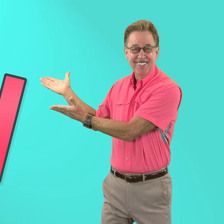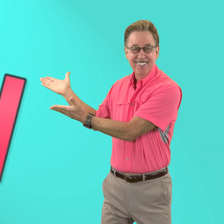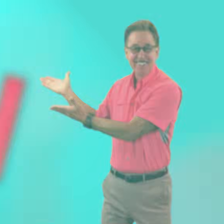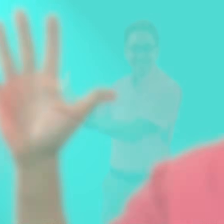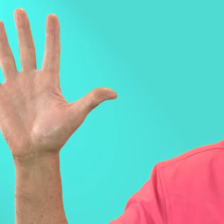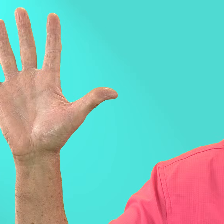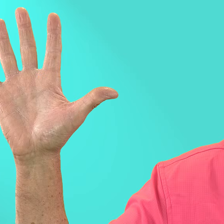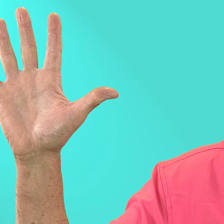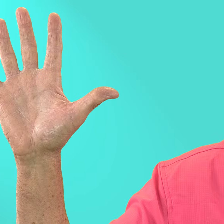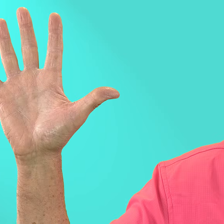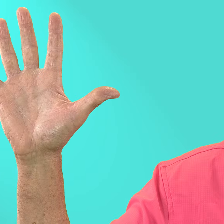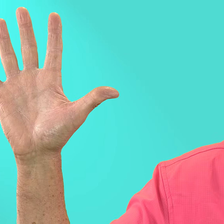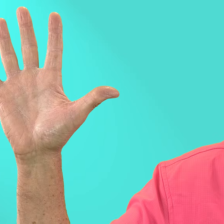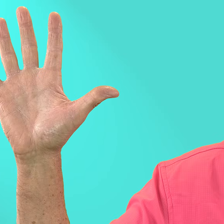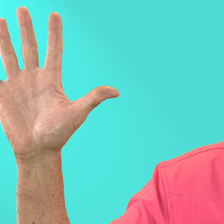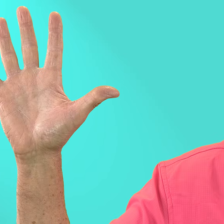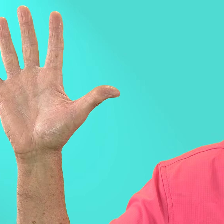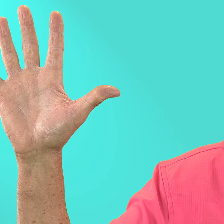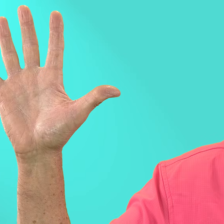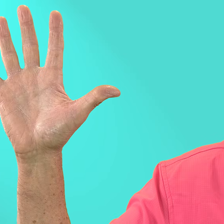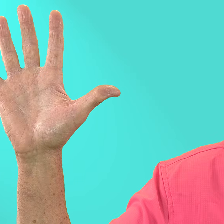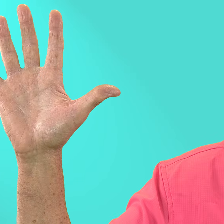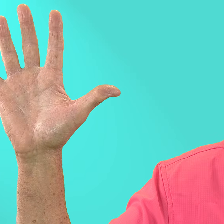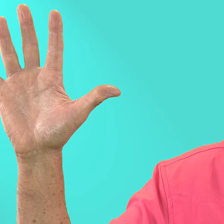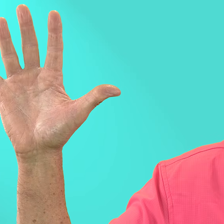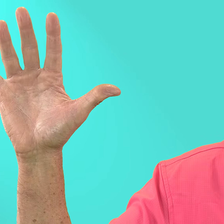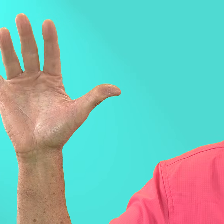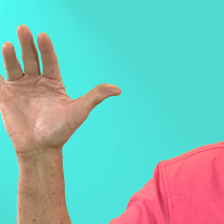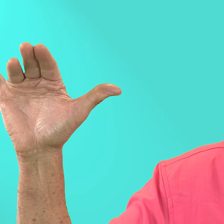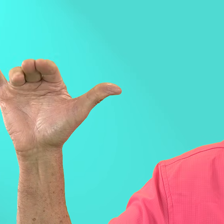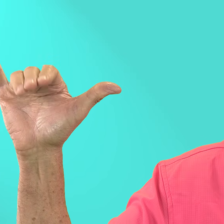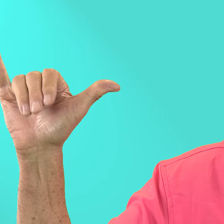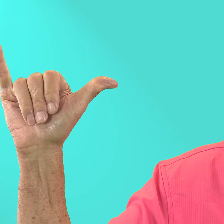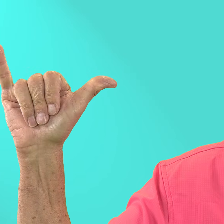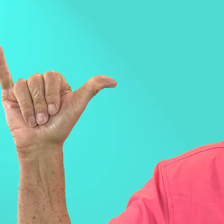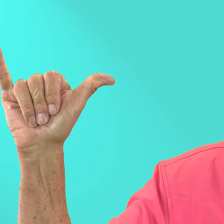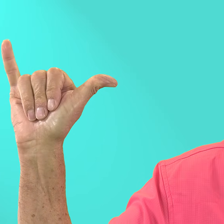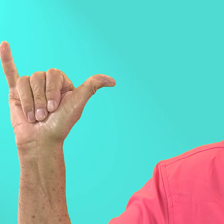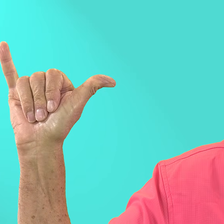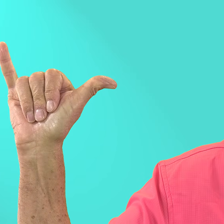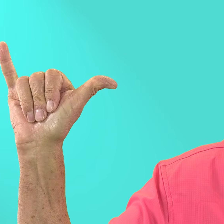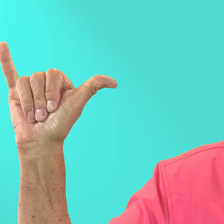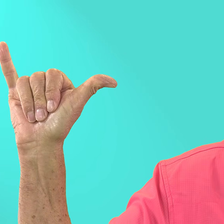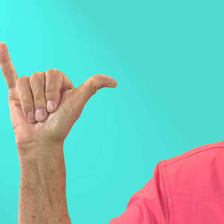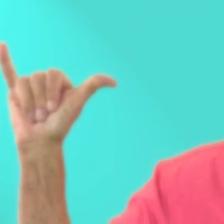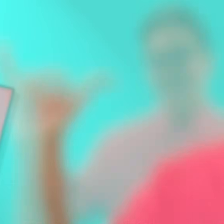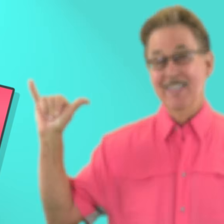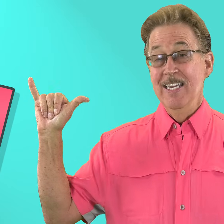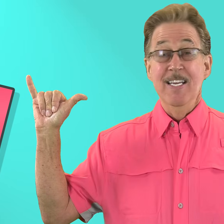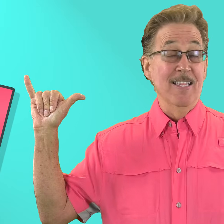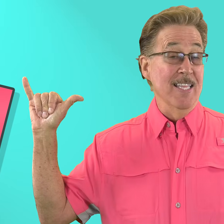To sign letter Y y, middle three fingers down, pinkie and thumb up